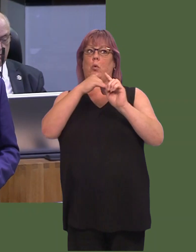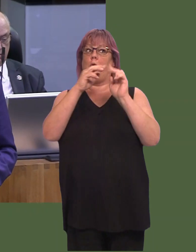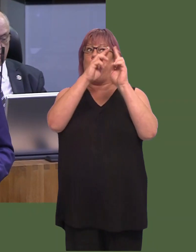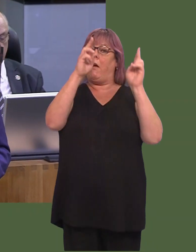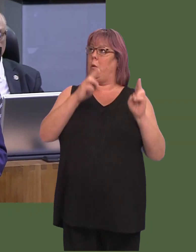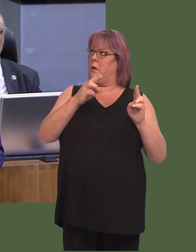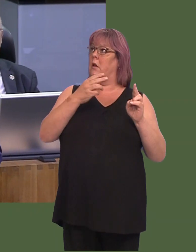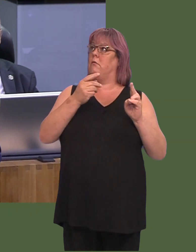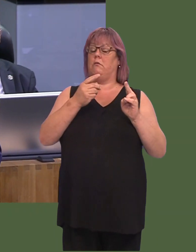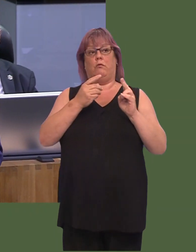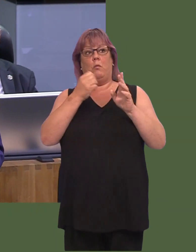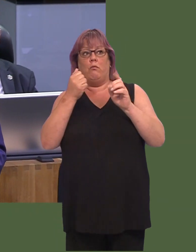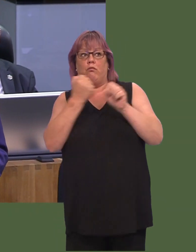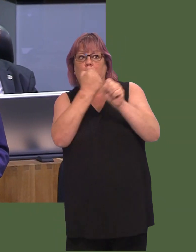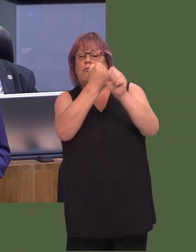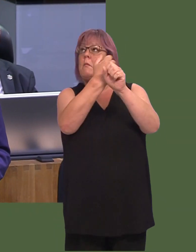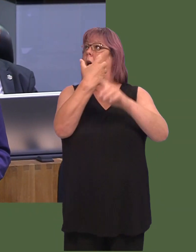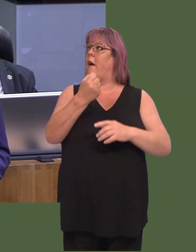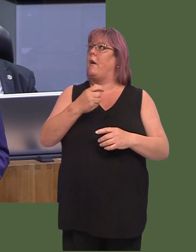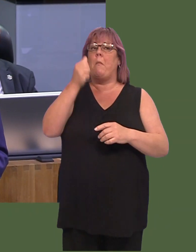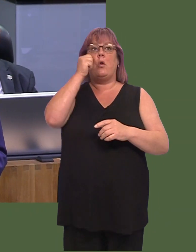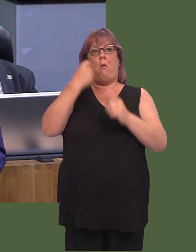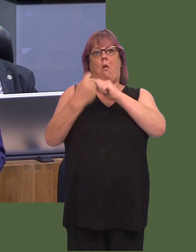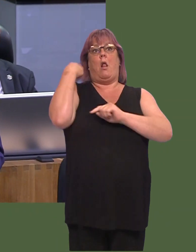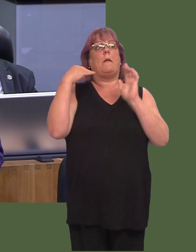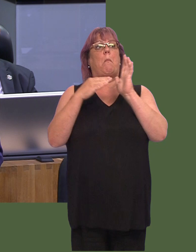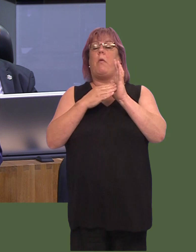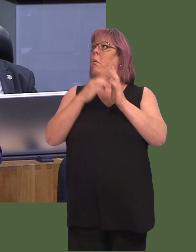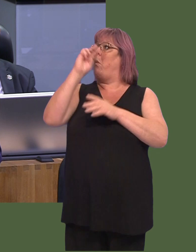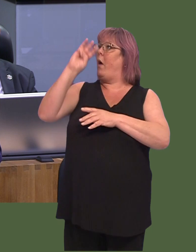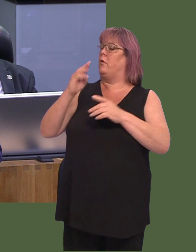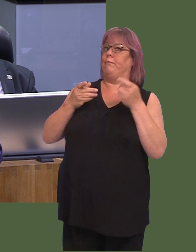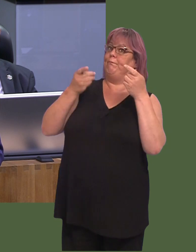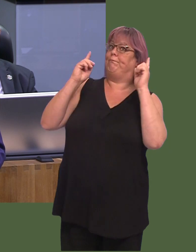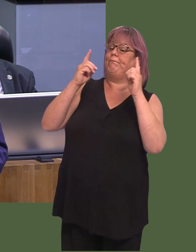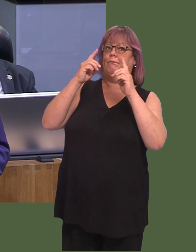the social sector, and very welcome it is, but, last month, Wales's chief fire adviser